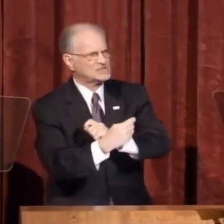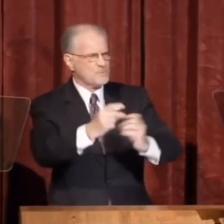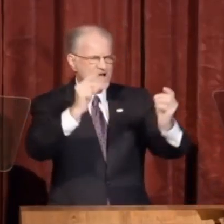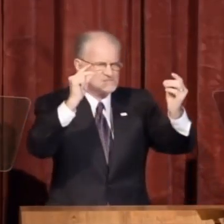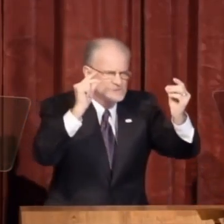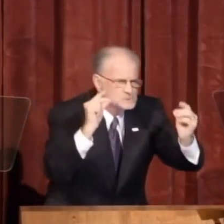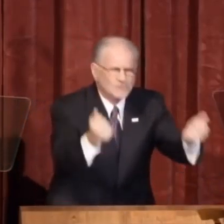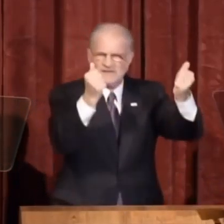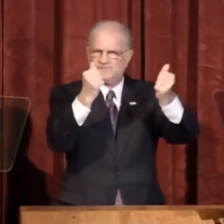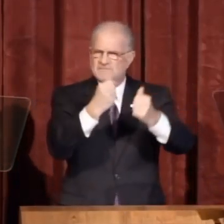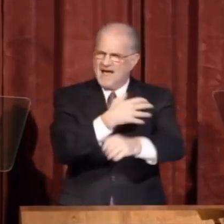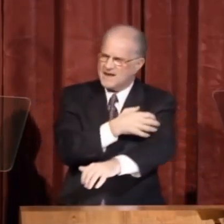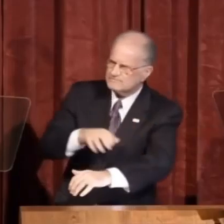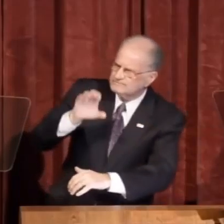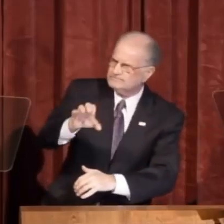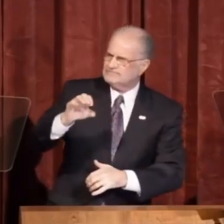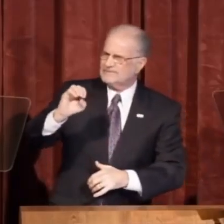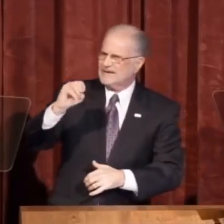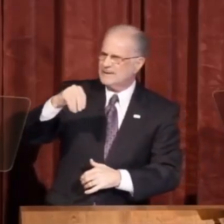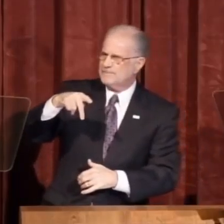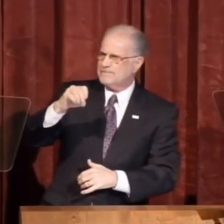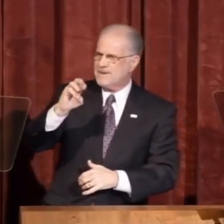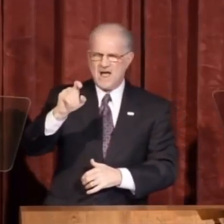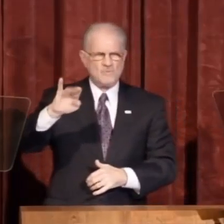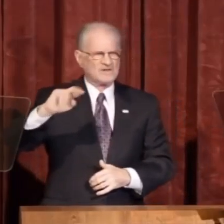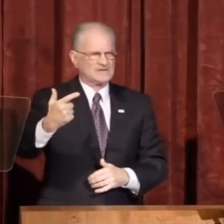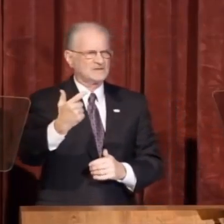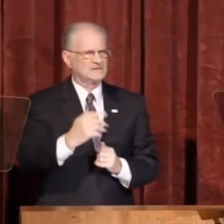We came together and we made it happen.